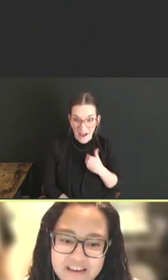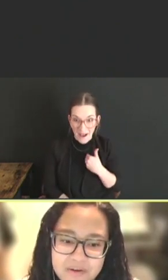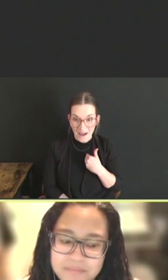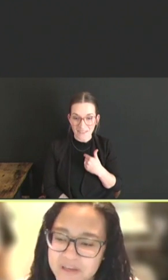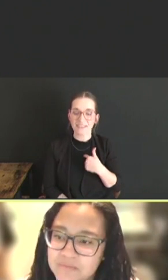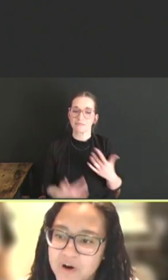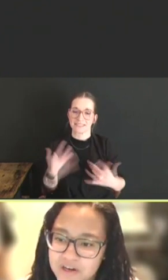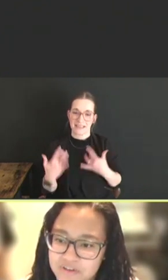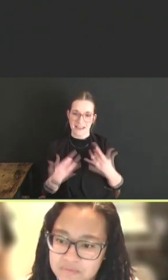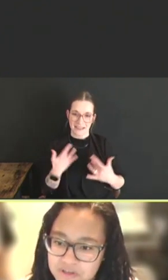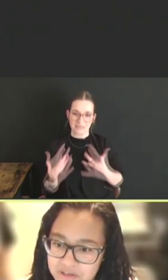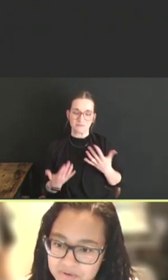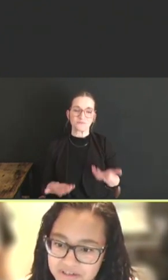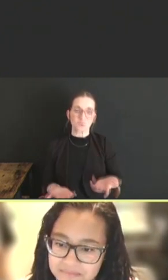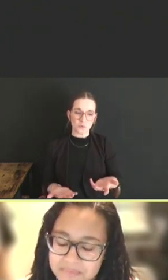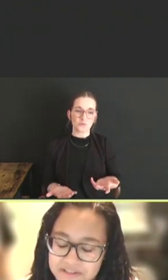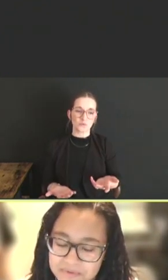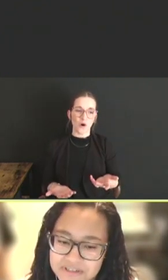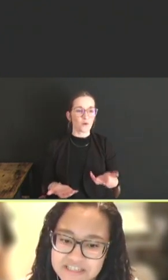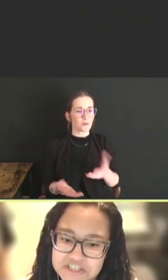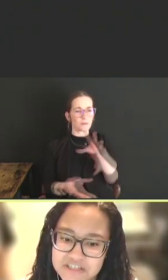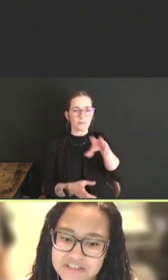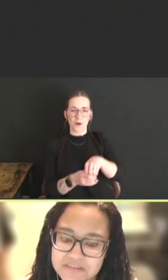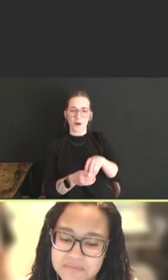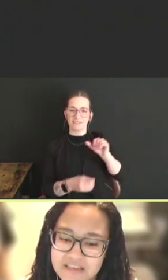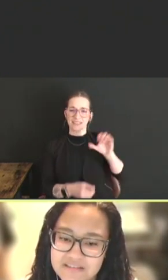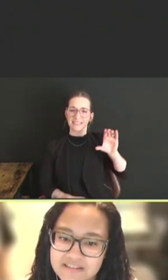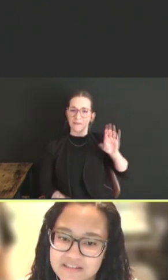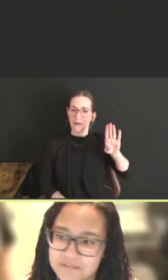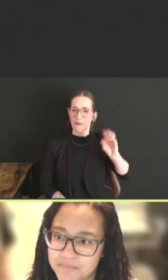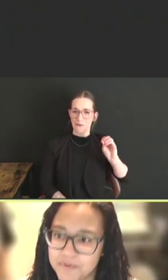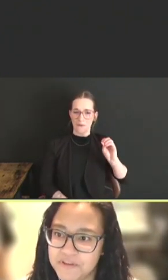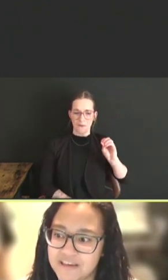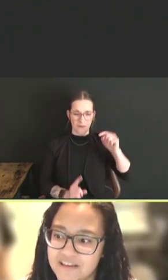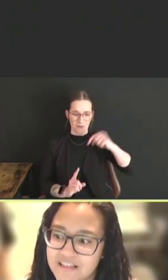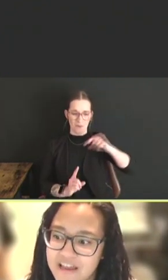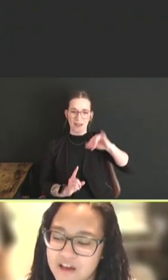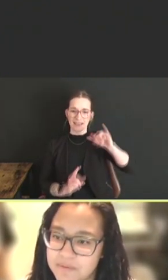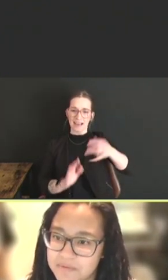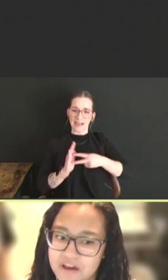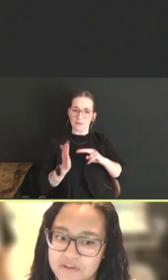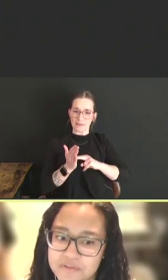being part of a community or -- based-organization means both thinking like a public health